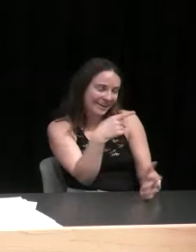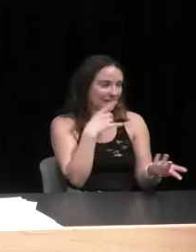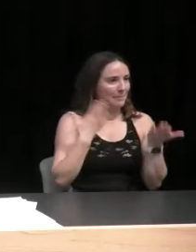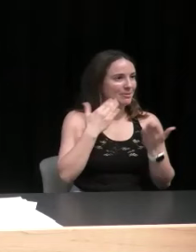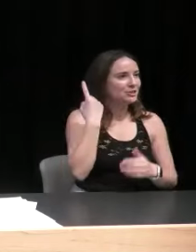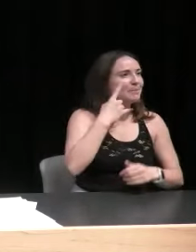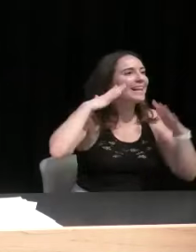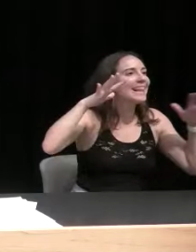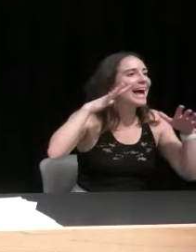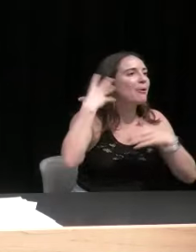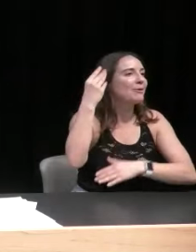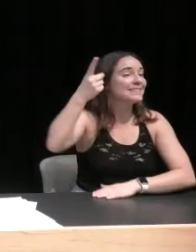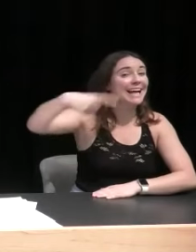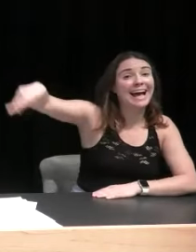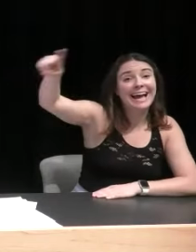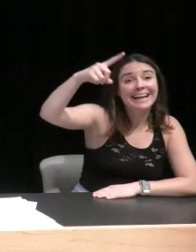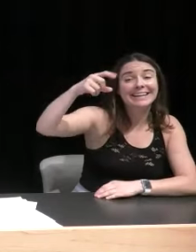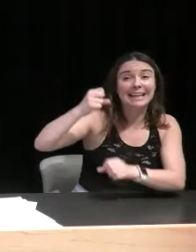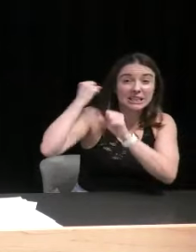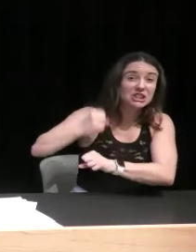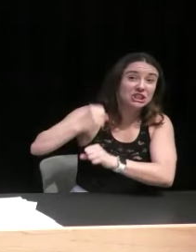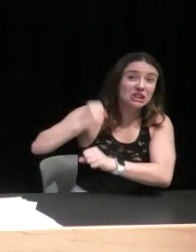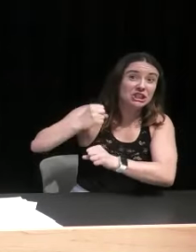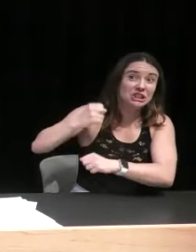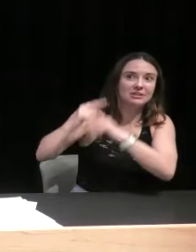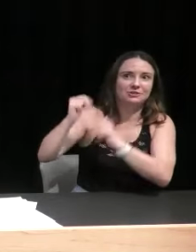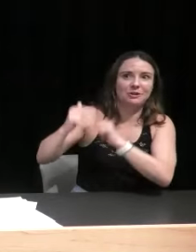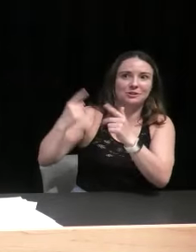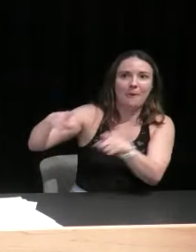you're deaf you don't have to hear this like if there's loud construction outside like a